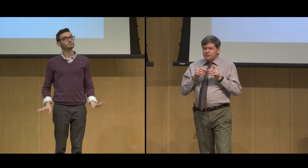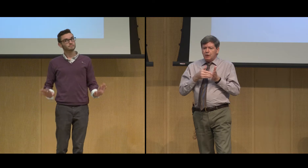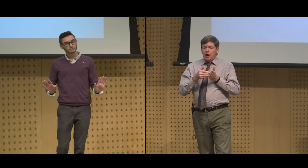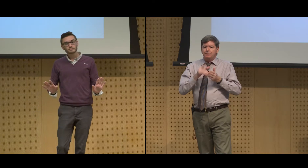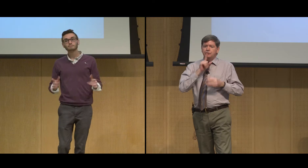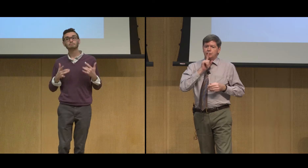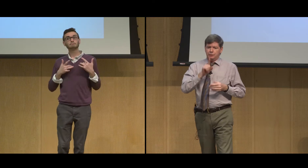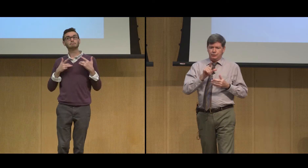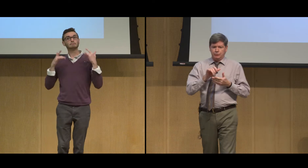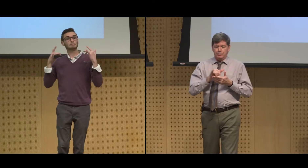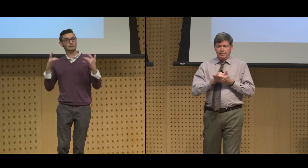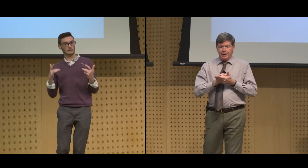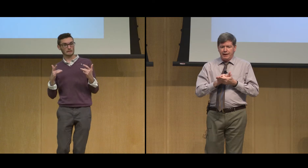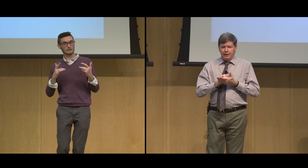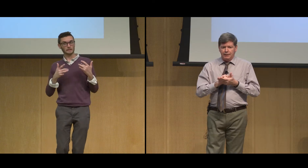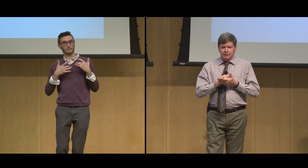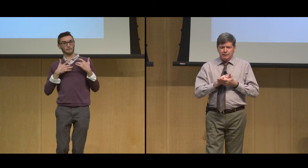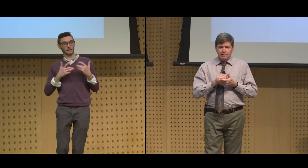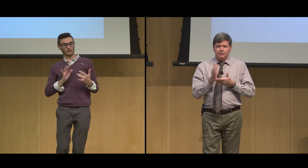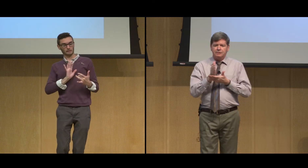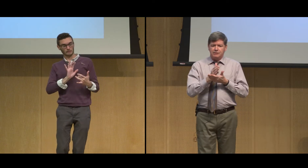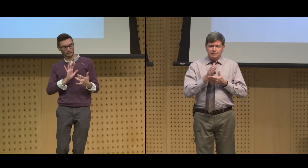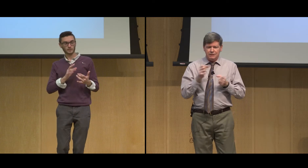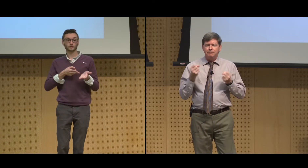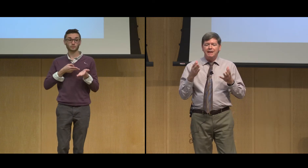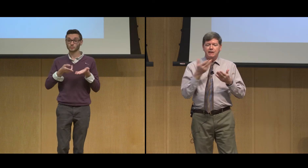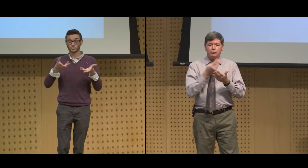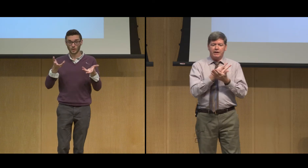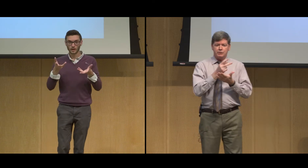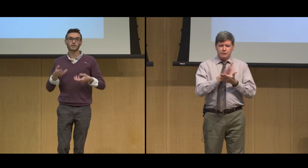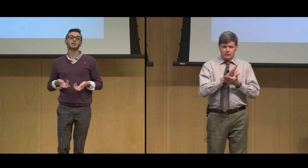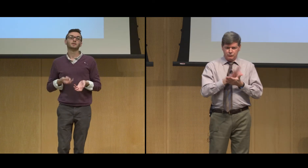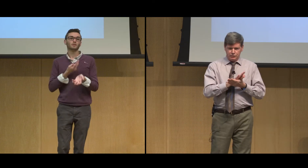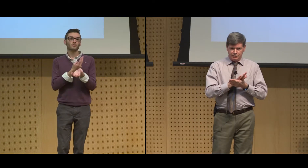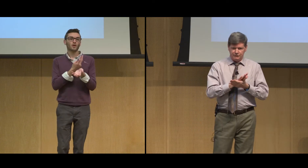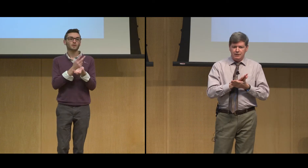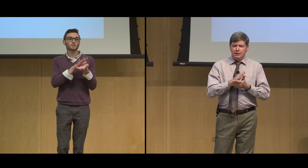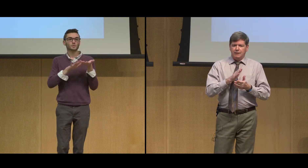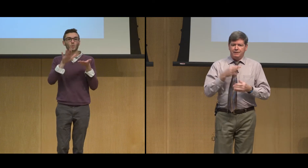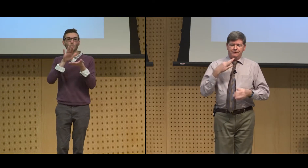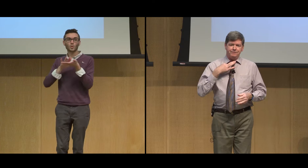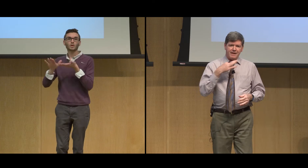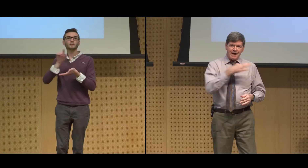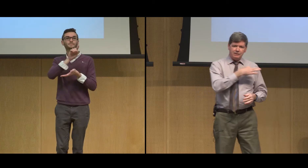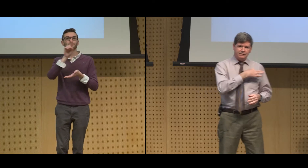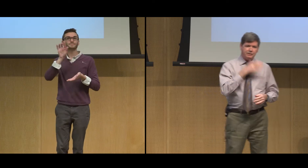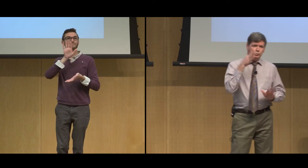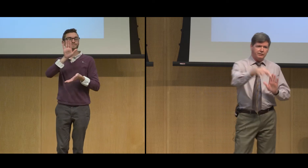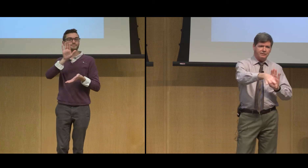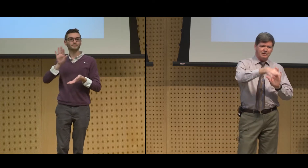So, it's often true that in many graduate schools,